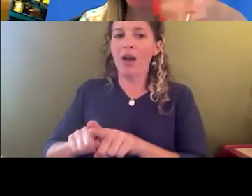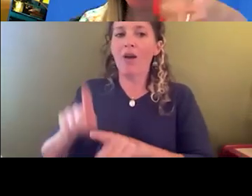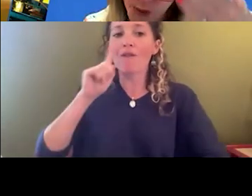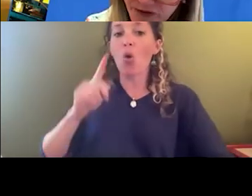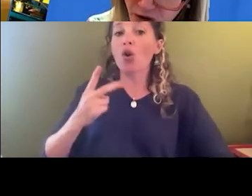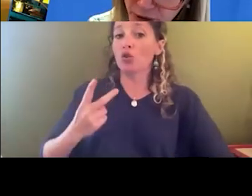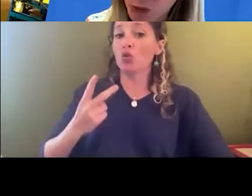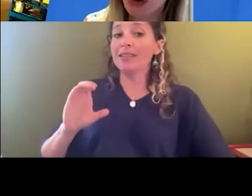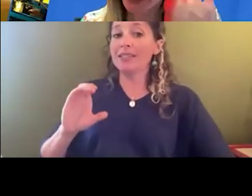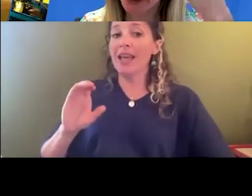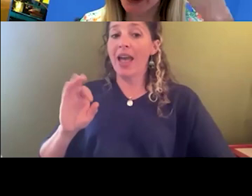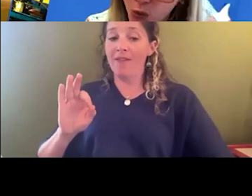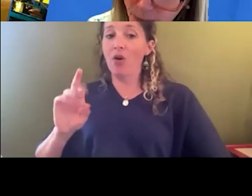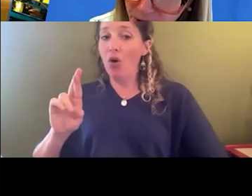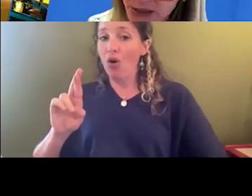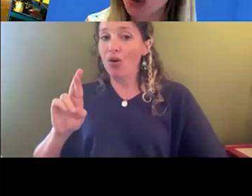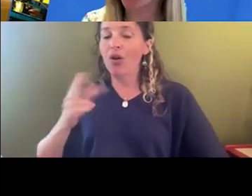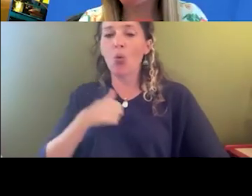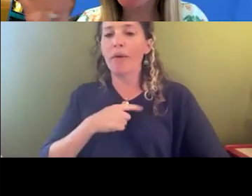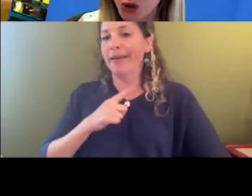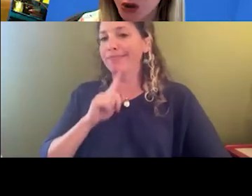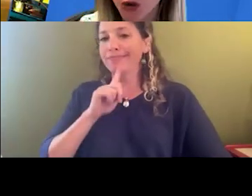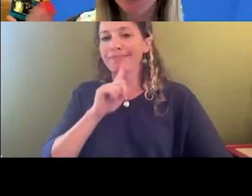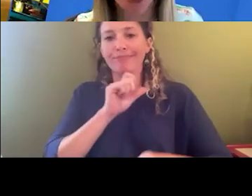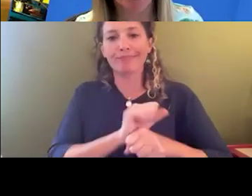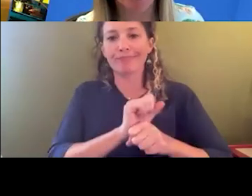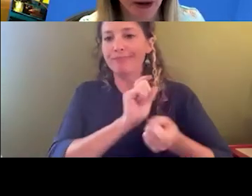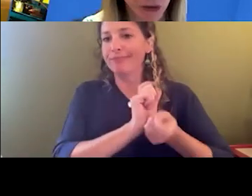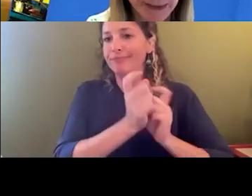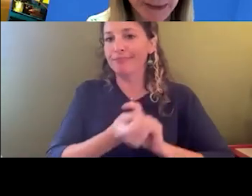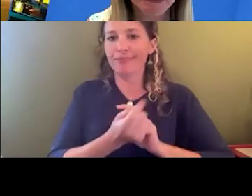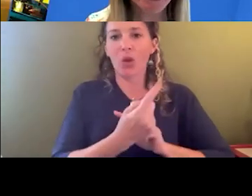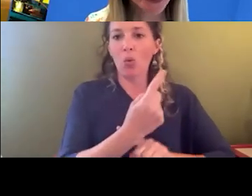so we've literally replaced one term with the other.